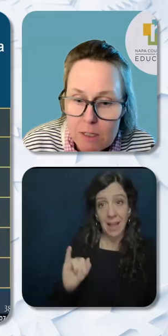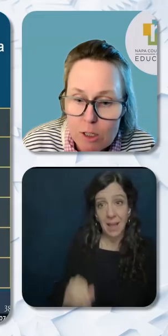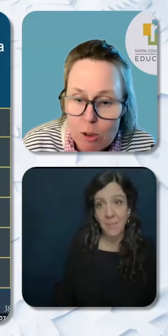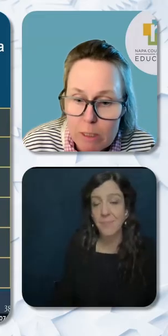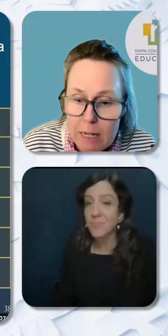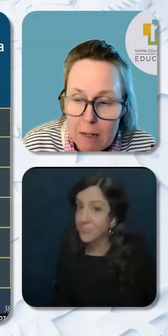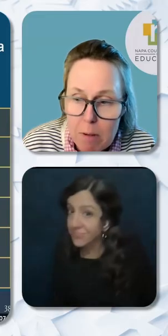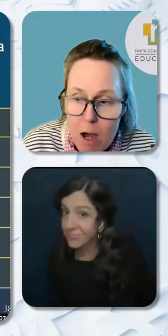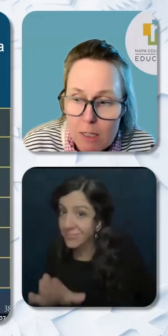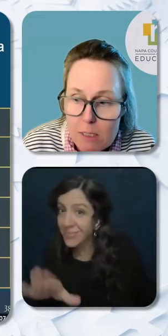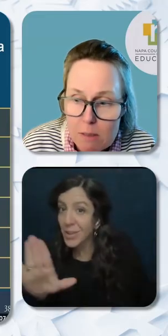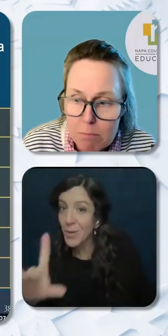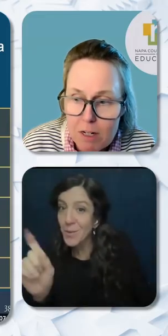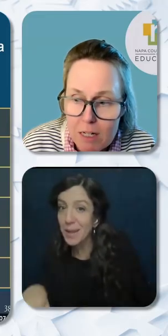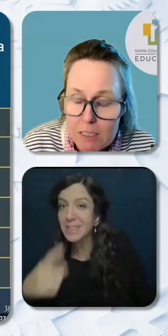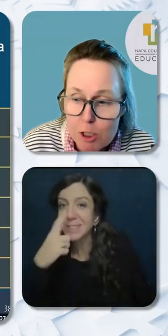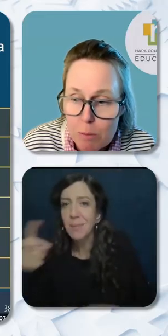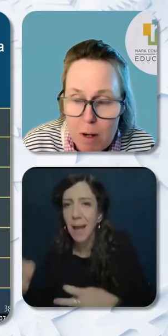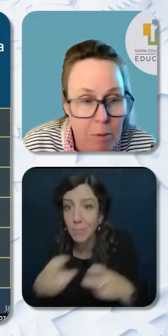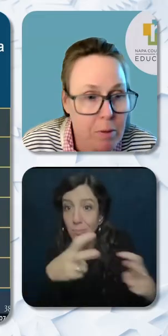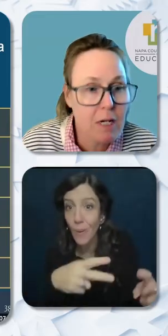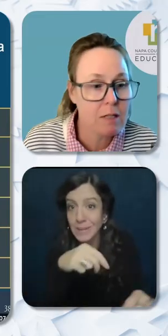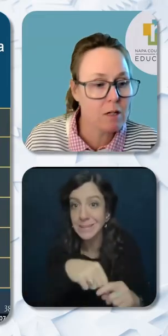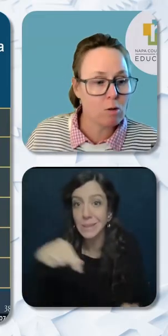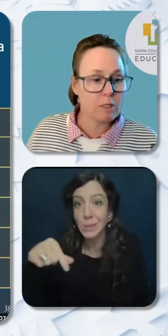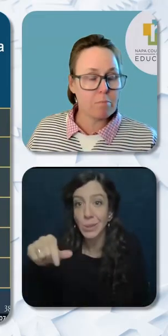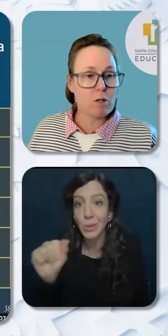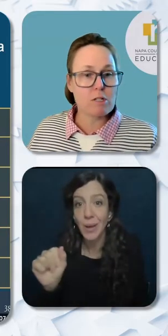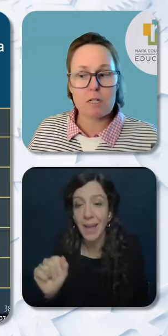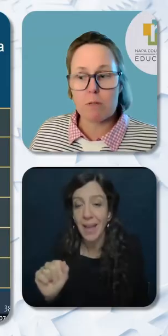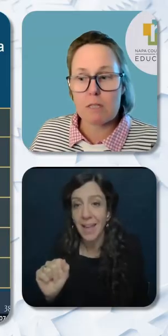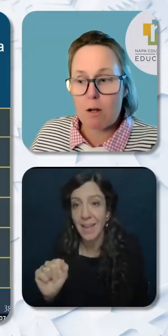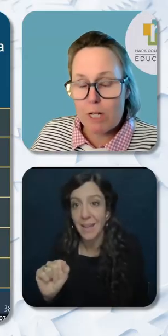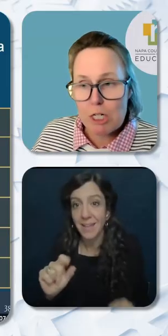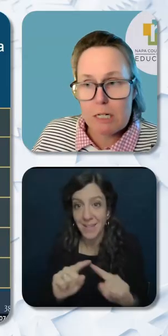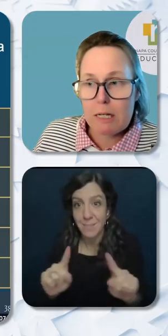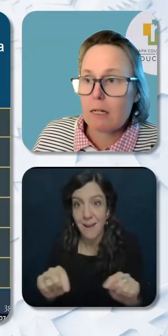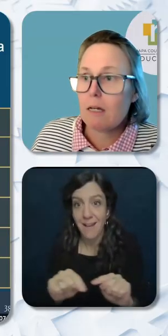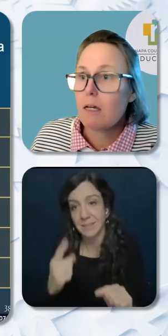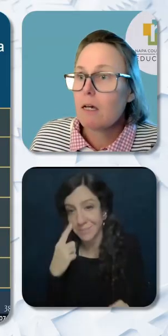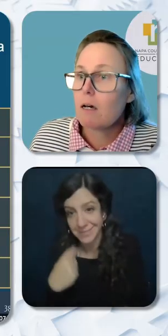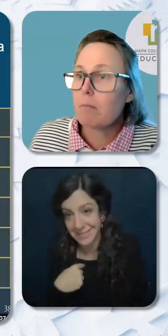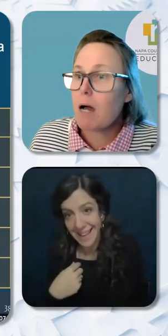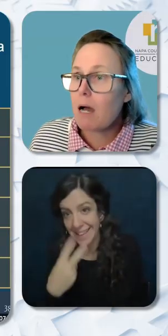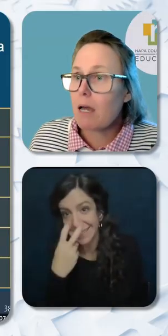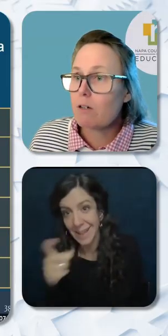into the Q&A box, because you're probably not the only person with that question, and